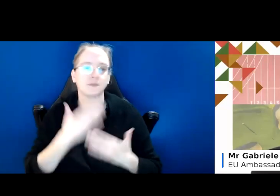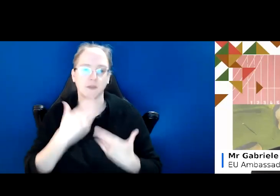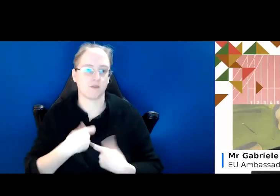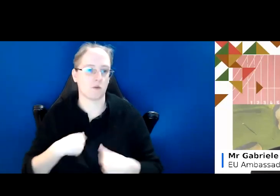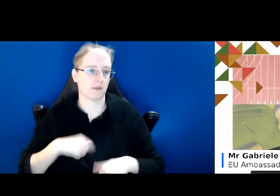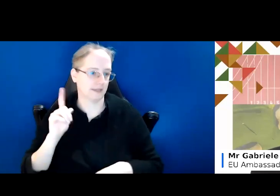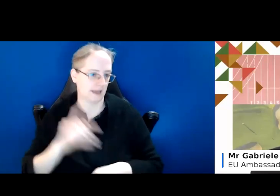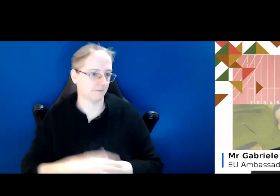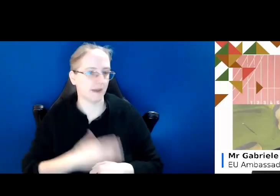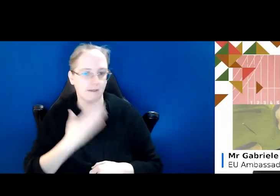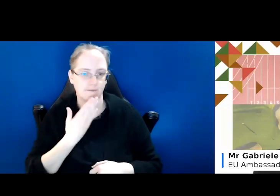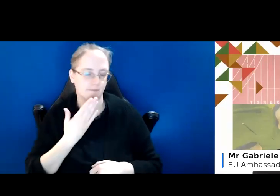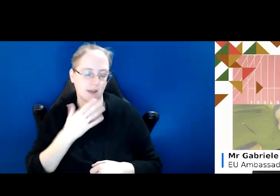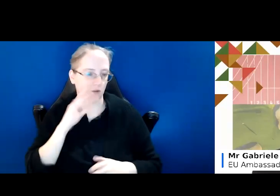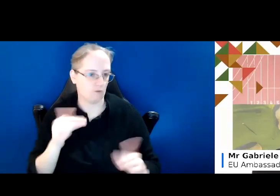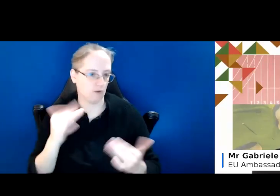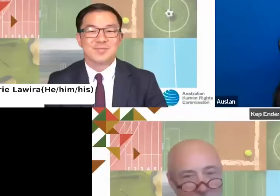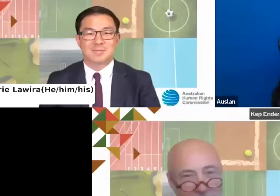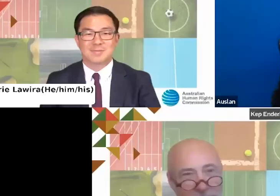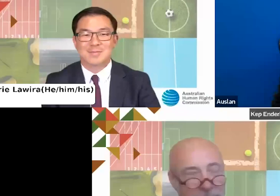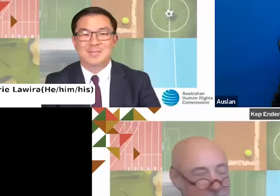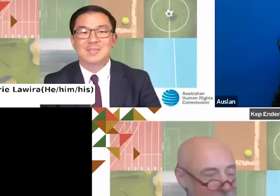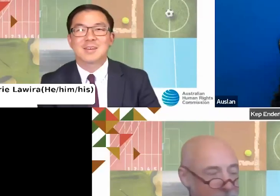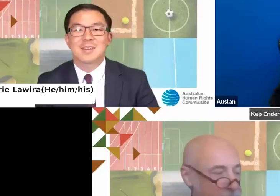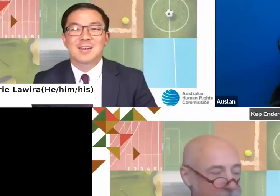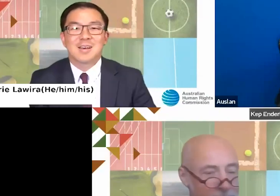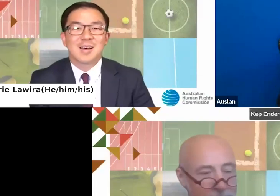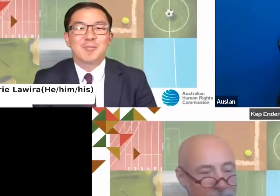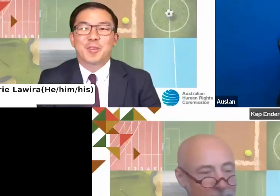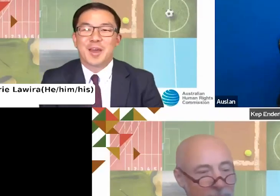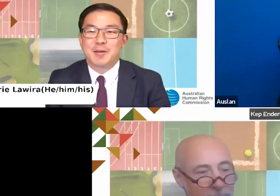and for your attention. But thank you,